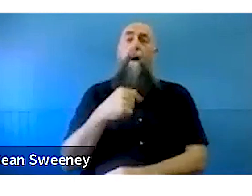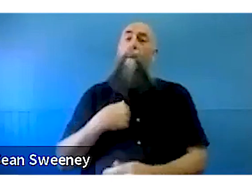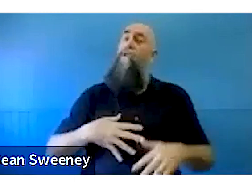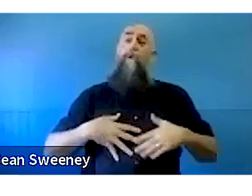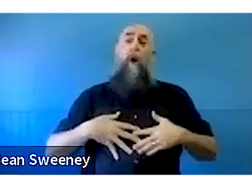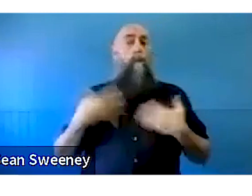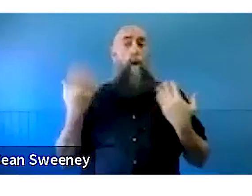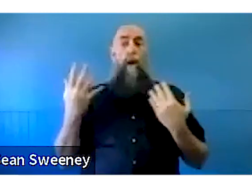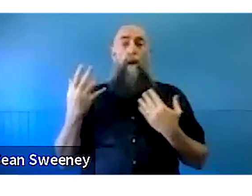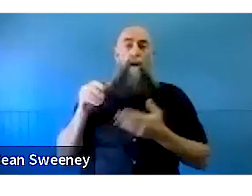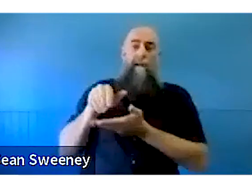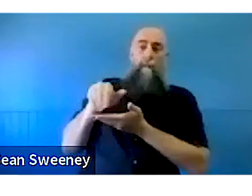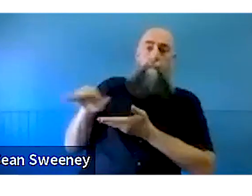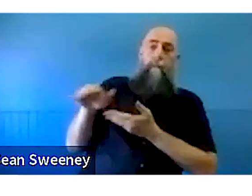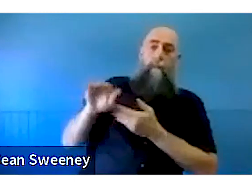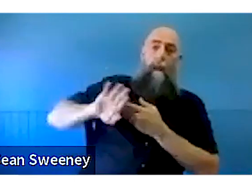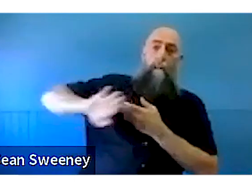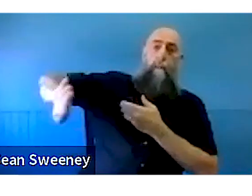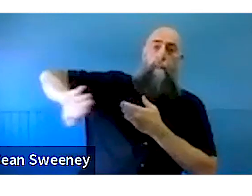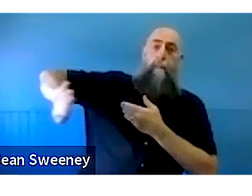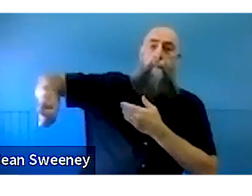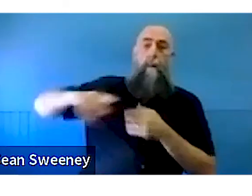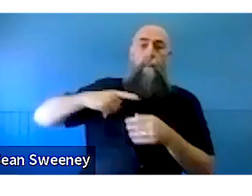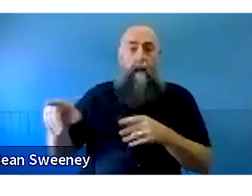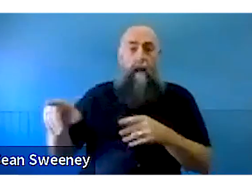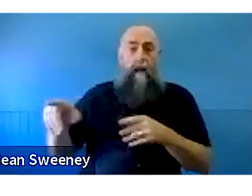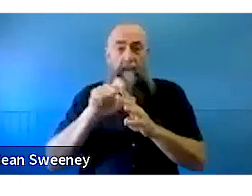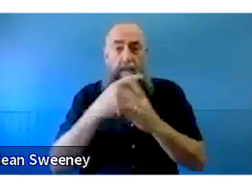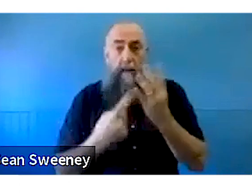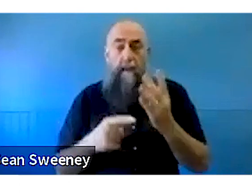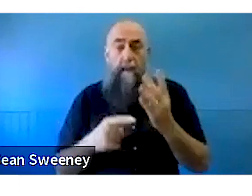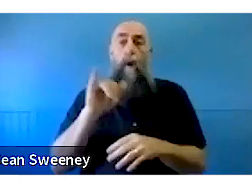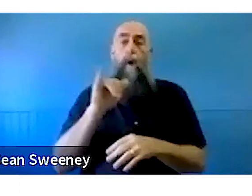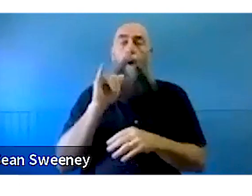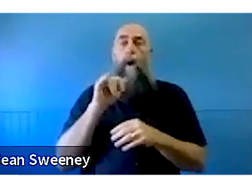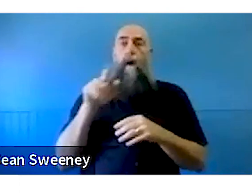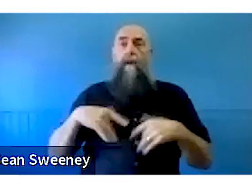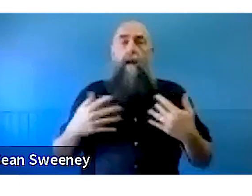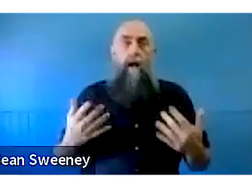As an add-on to the already thorny issue.